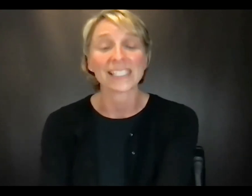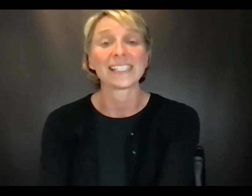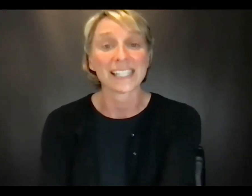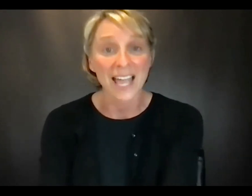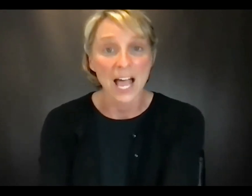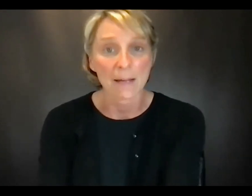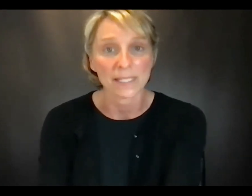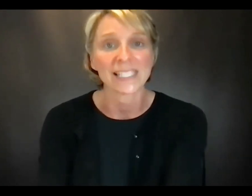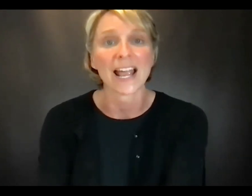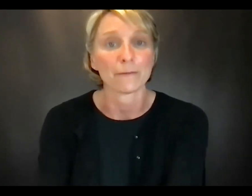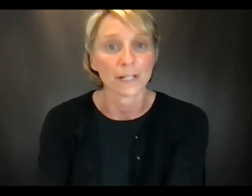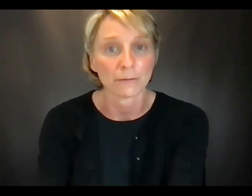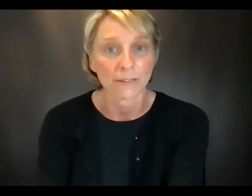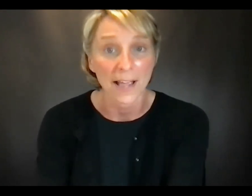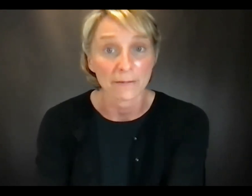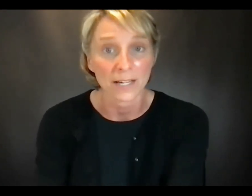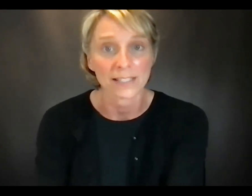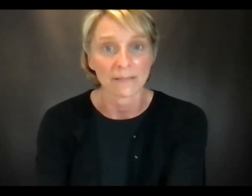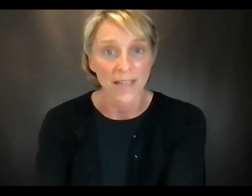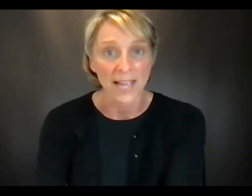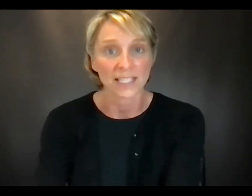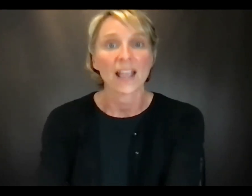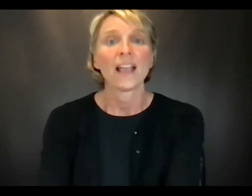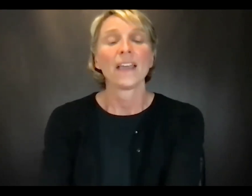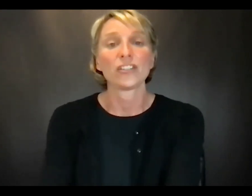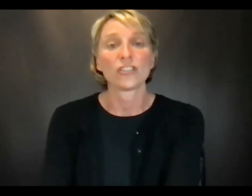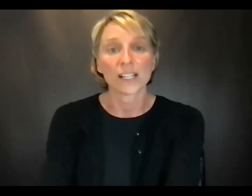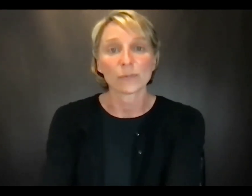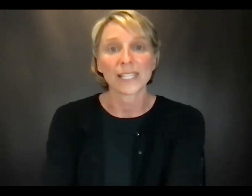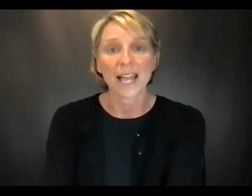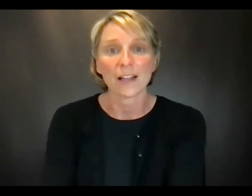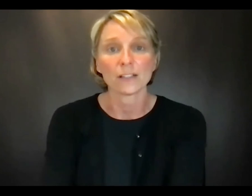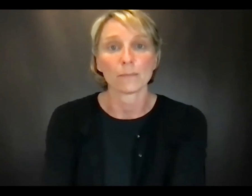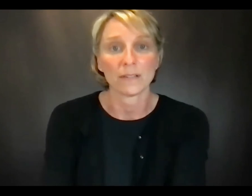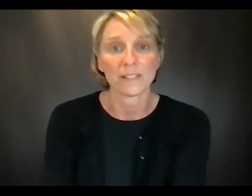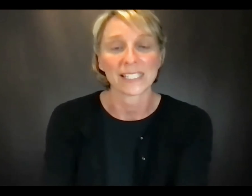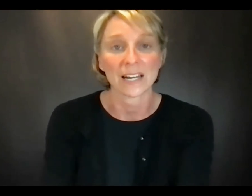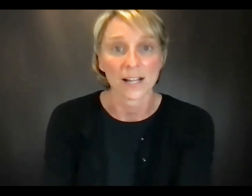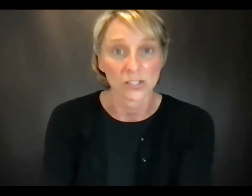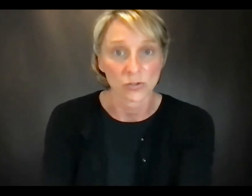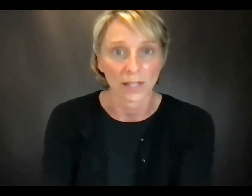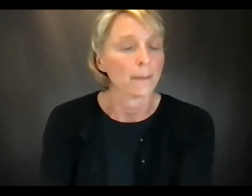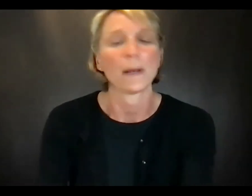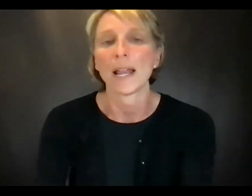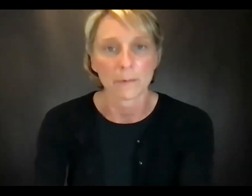still happens every five years. In fact, it just was held previously in Australia. But anyway,